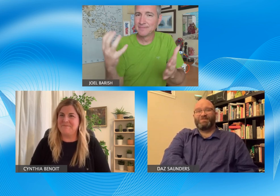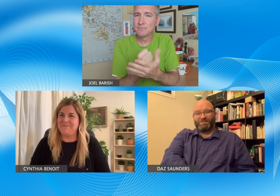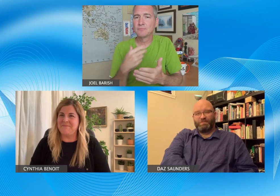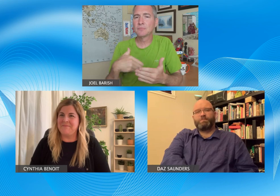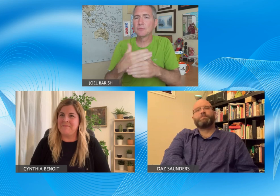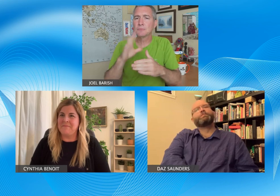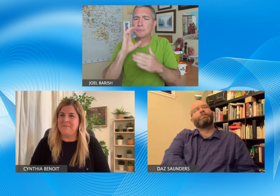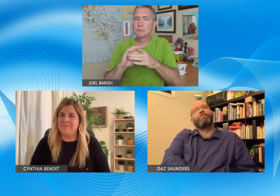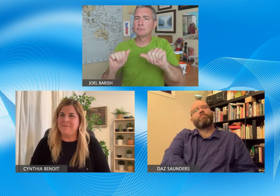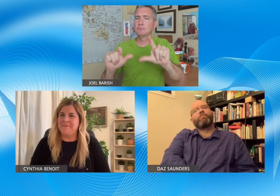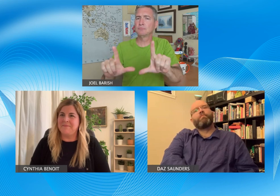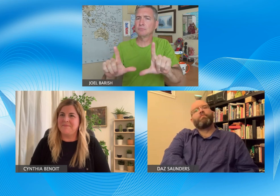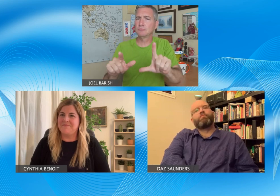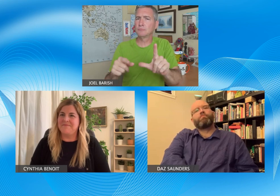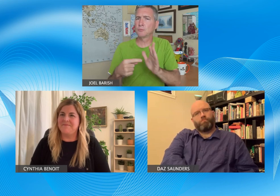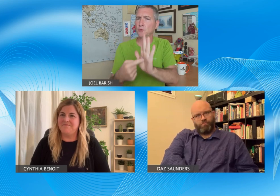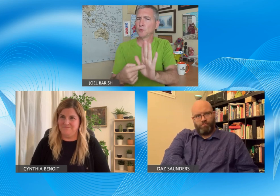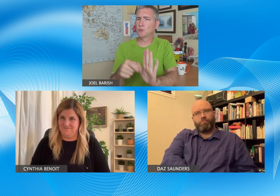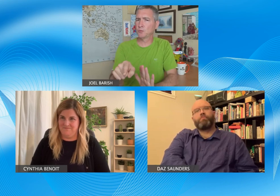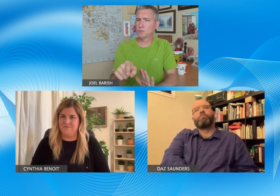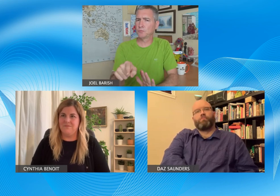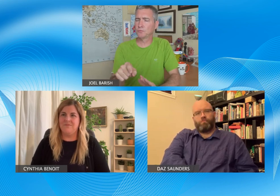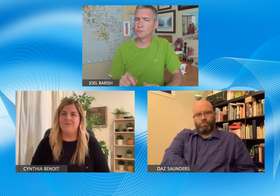Alright, let’s get on with it. There’s a picture I’d like to show you.